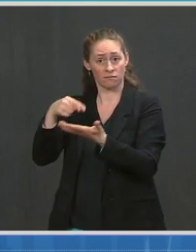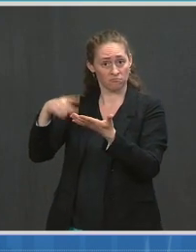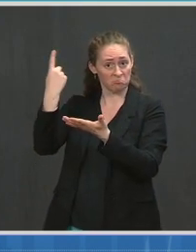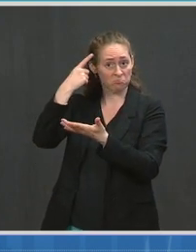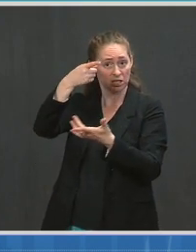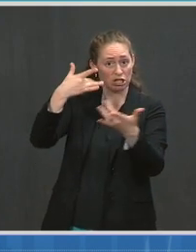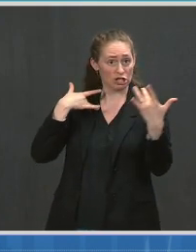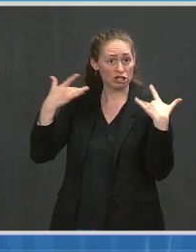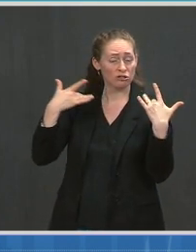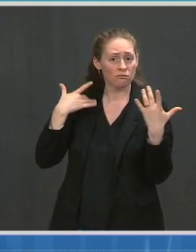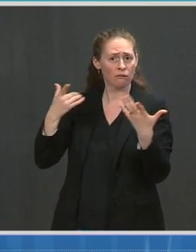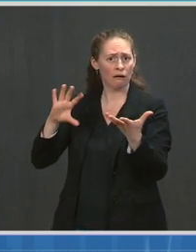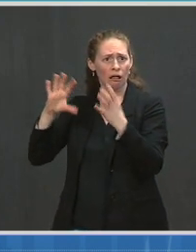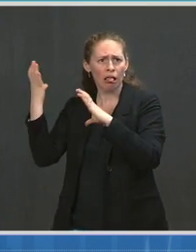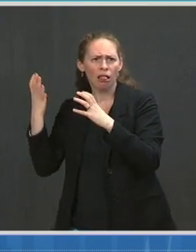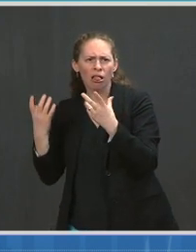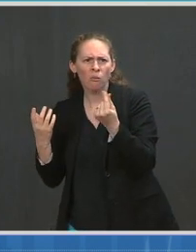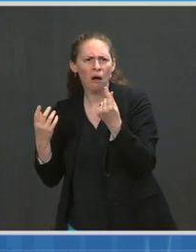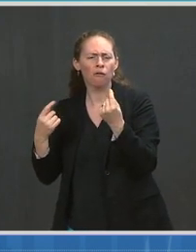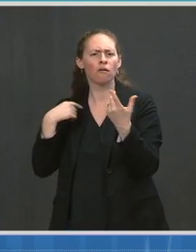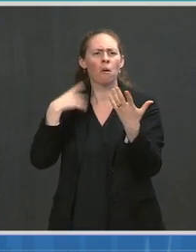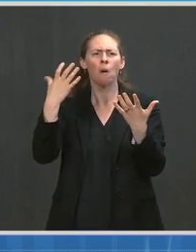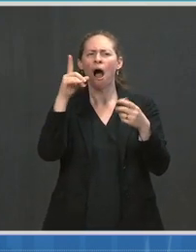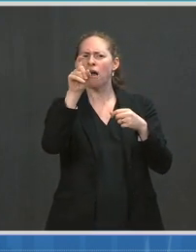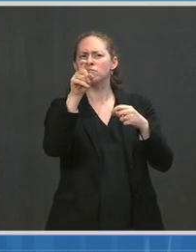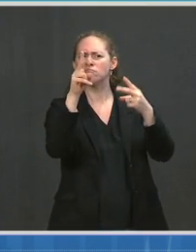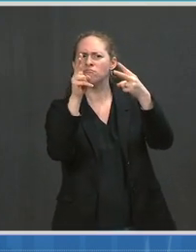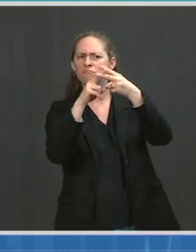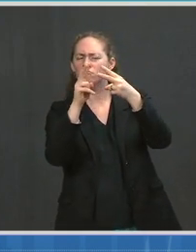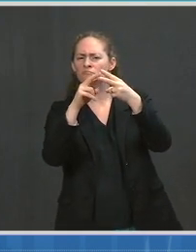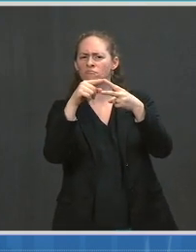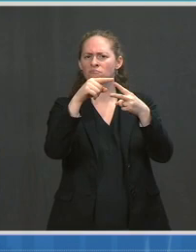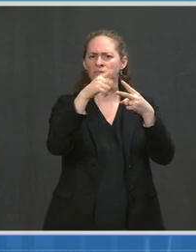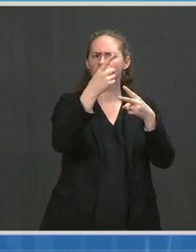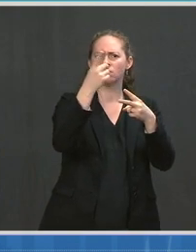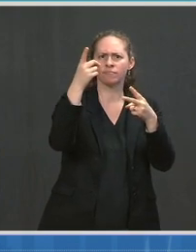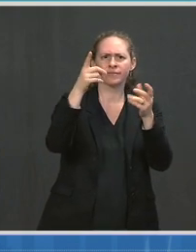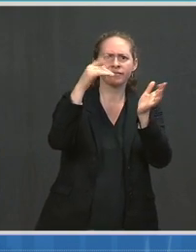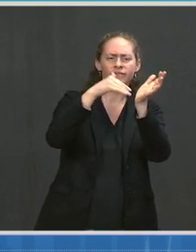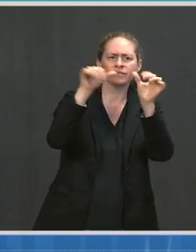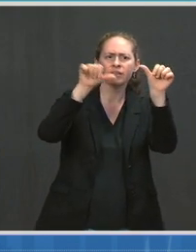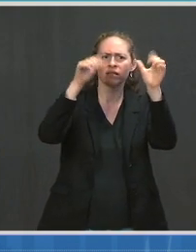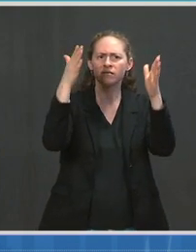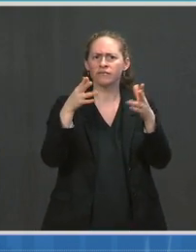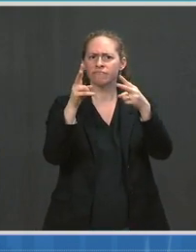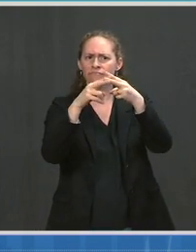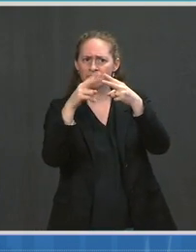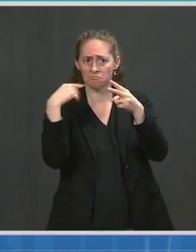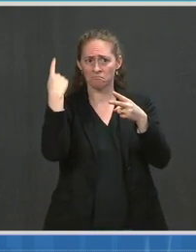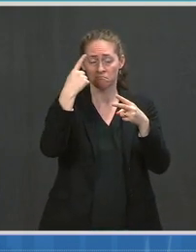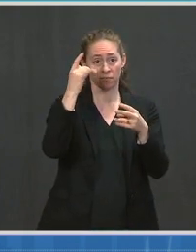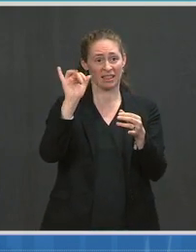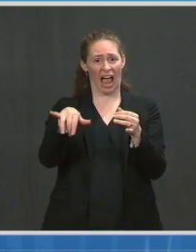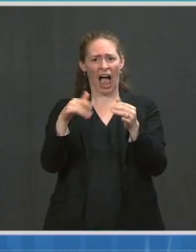I'm wondering also if you can give us an update on the variants, in particular how widely spread that B117 is in the U.S. Thank you.